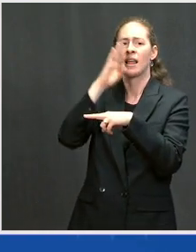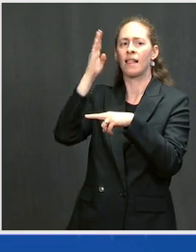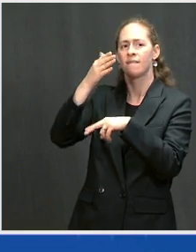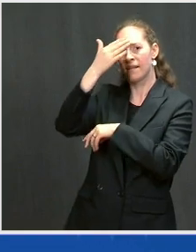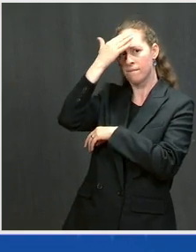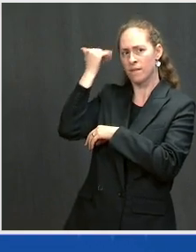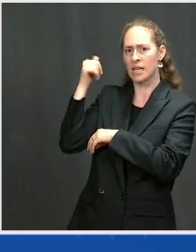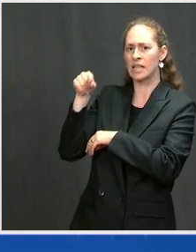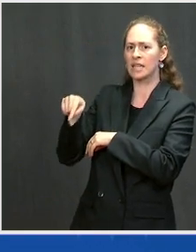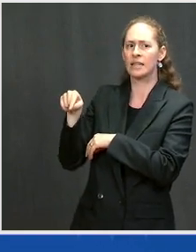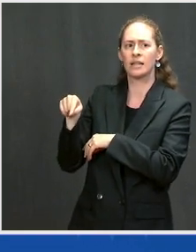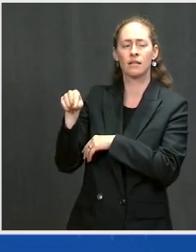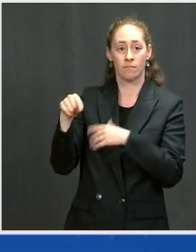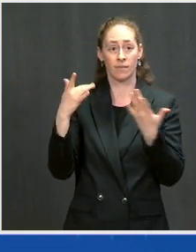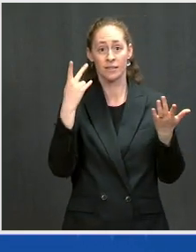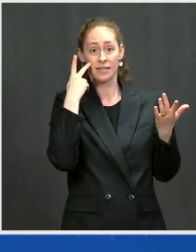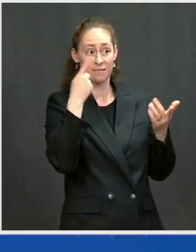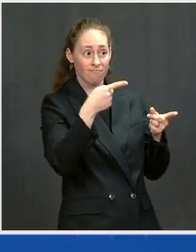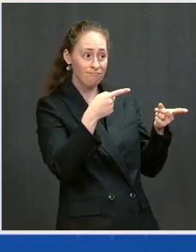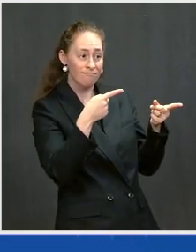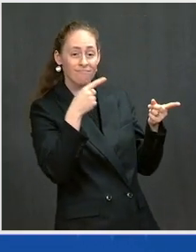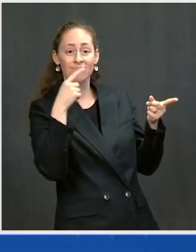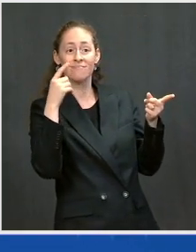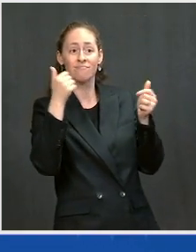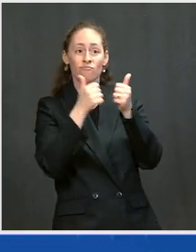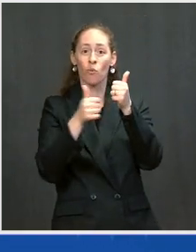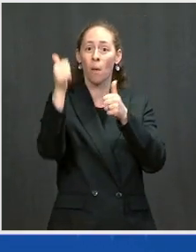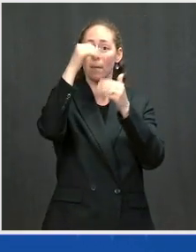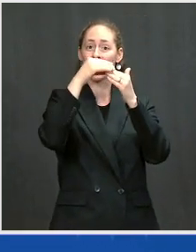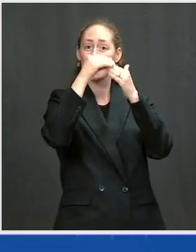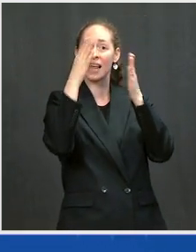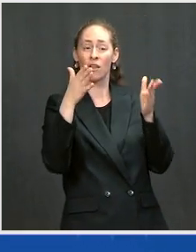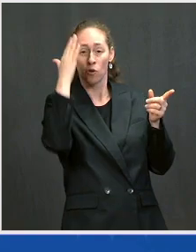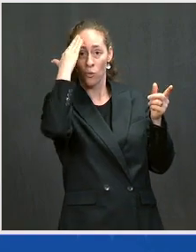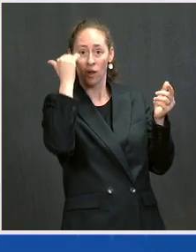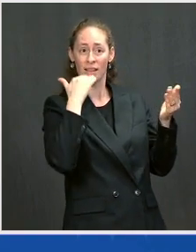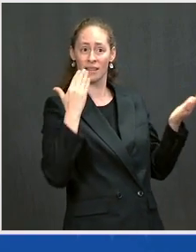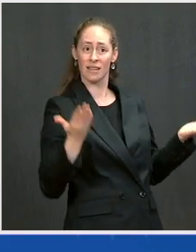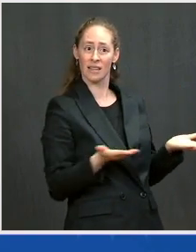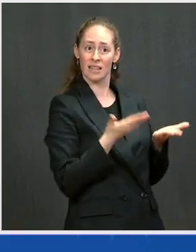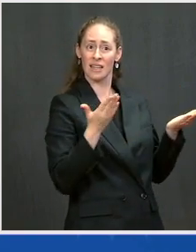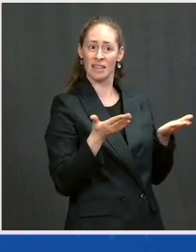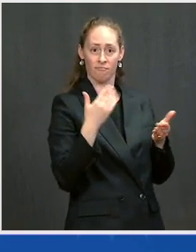I doubt that this has ever happened before. I can’t say that for certain, but I doubt that it’s happened before.